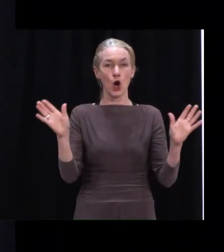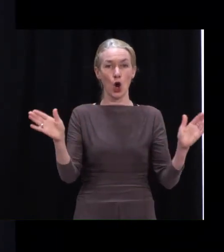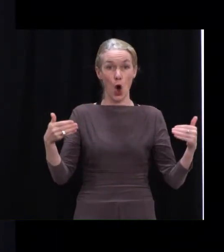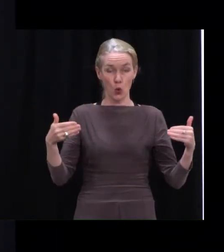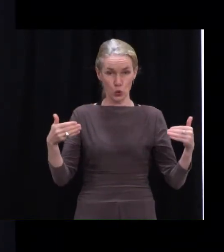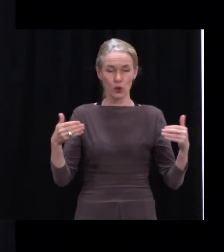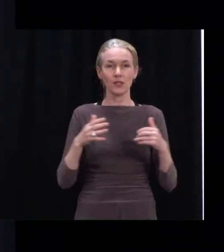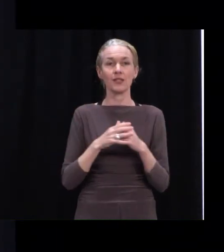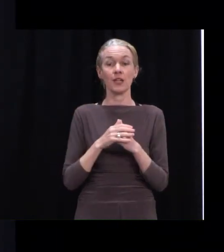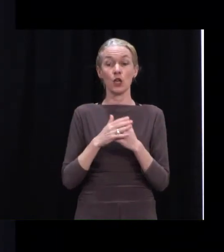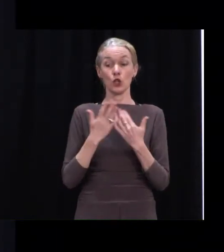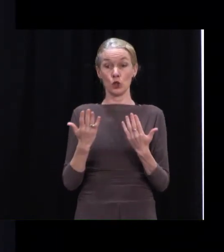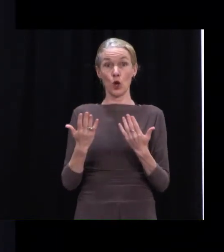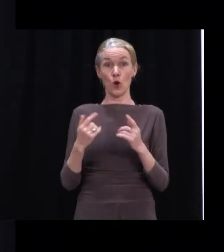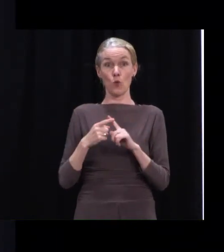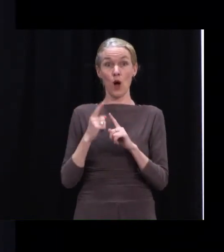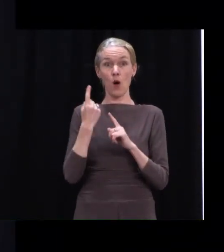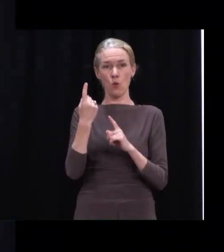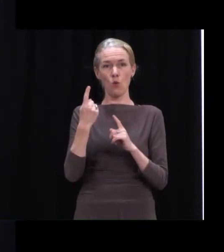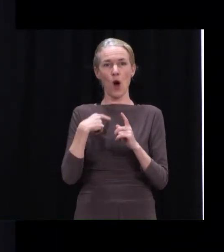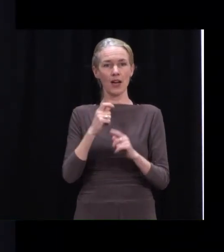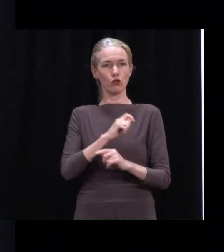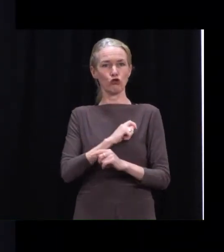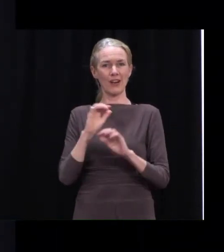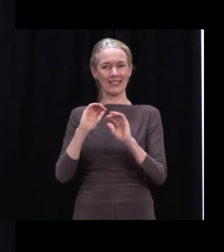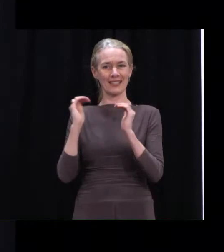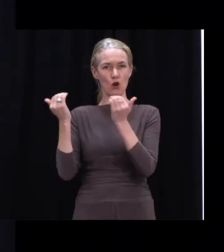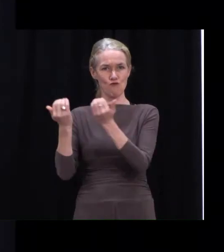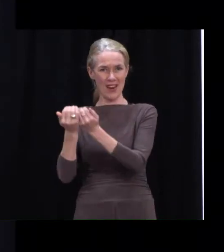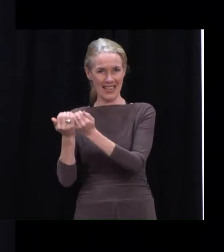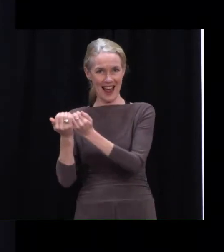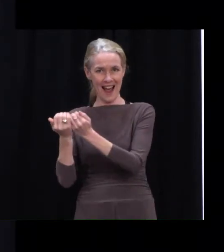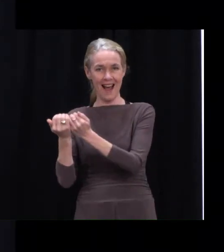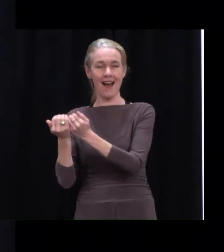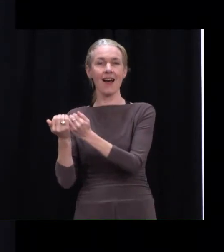centres Trust Arena and airport